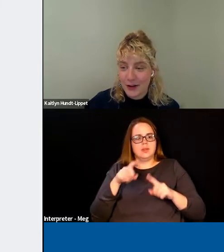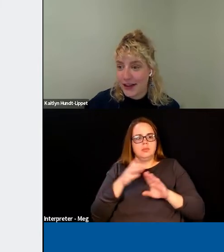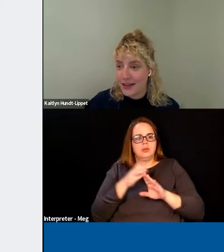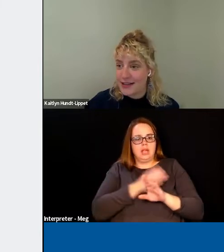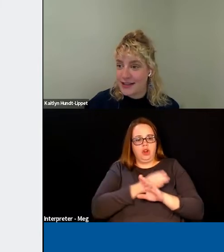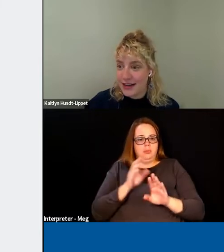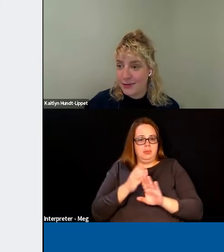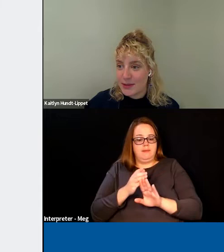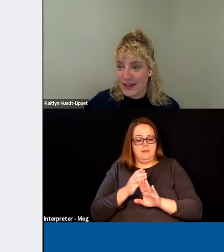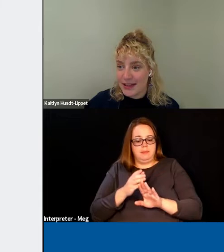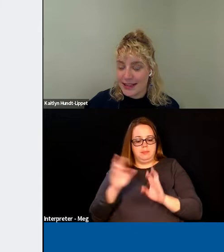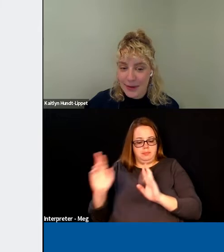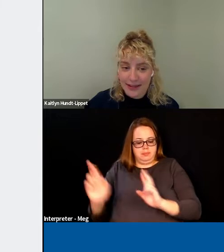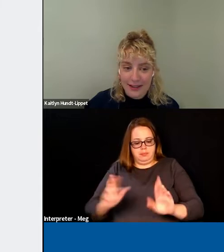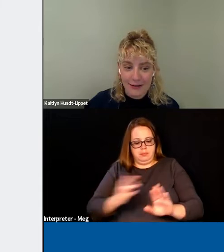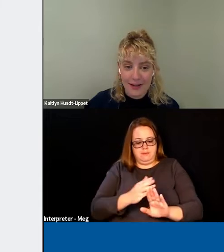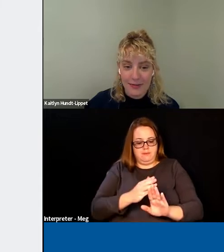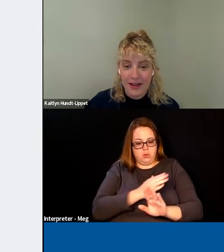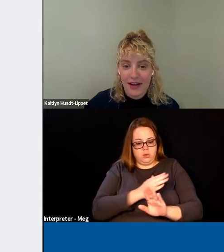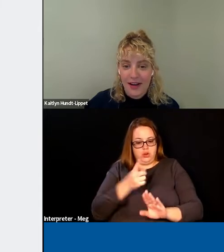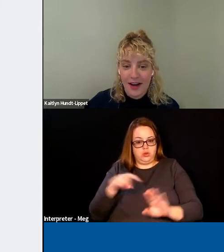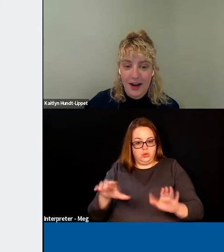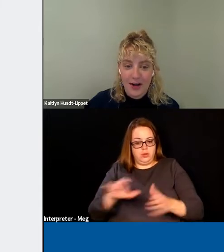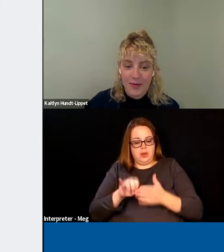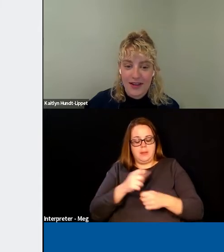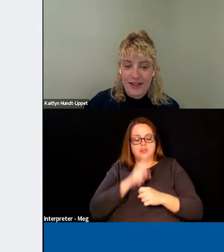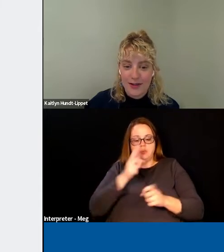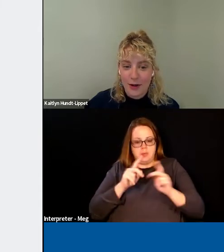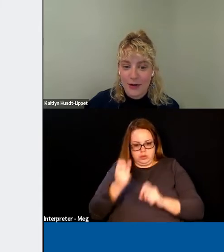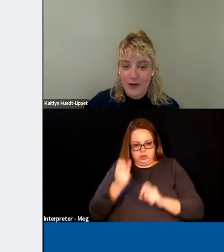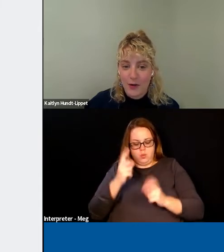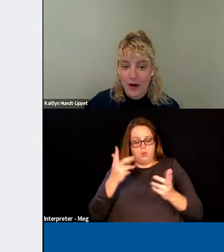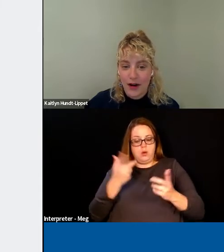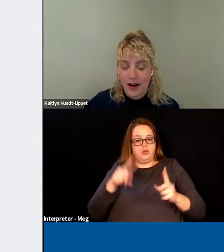fully understand what's being expected of them. This also goes for,